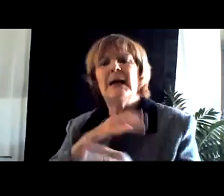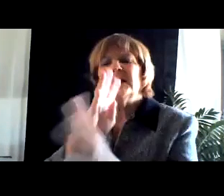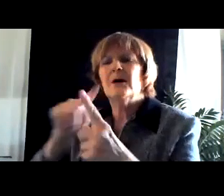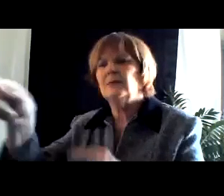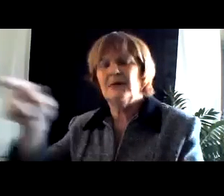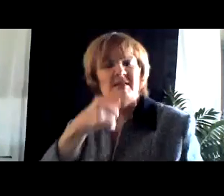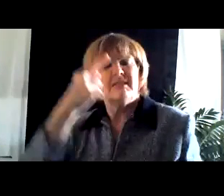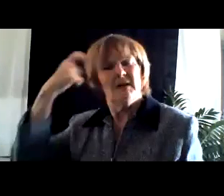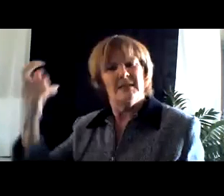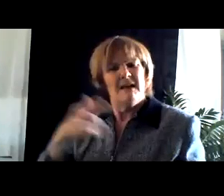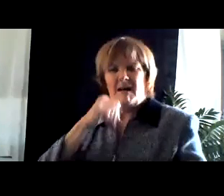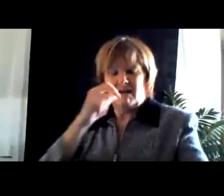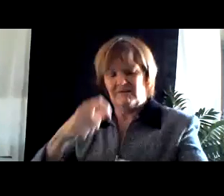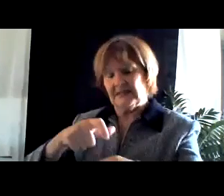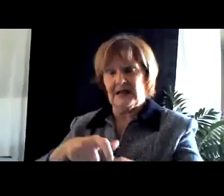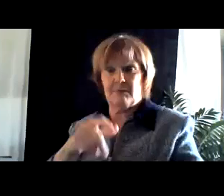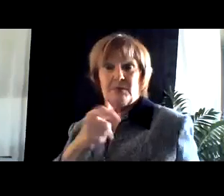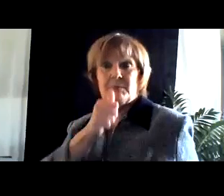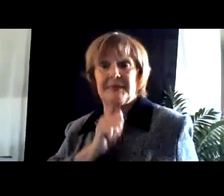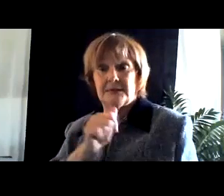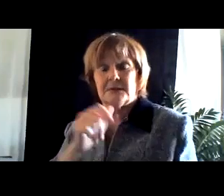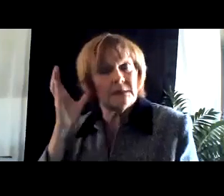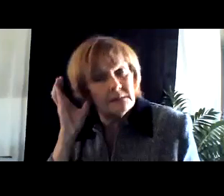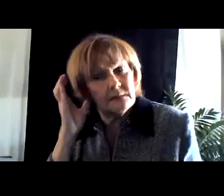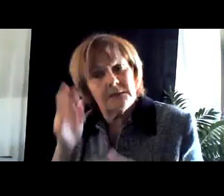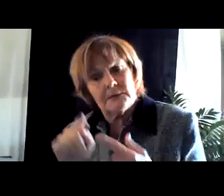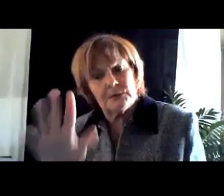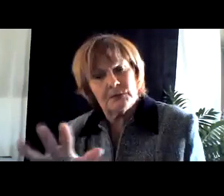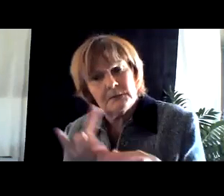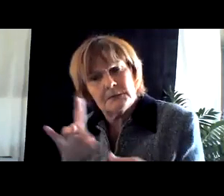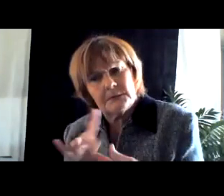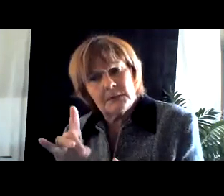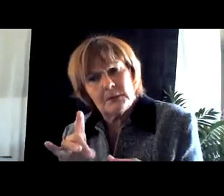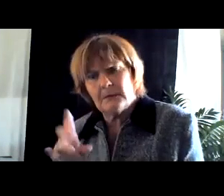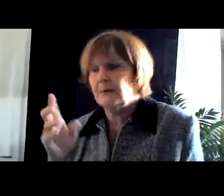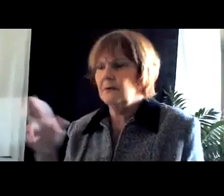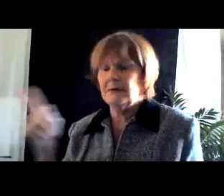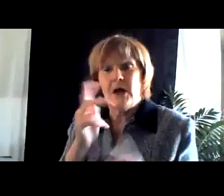or the patience to listen to your story, or they're trying to rush you because they don't wanna spend the time